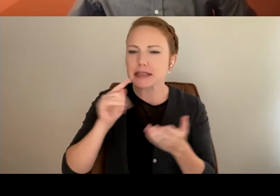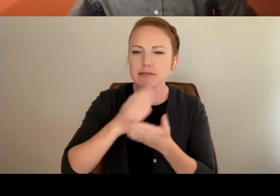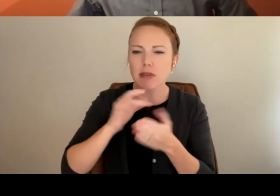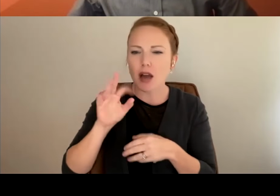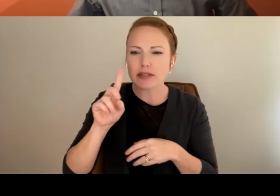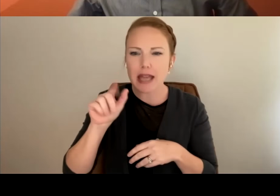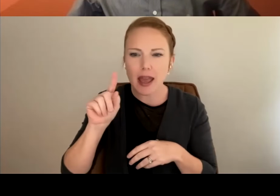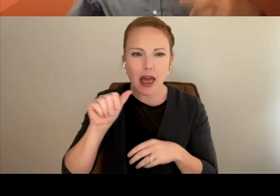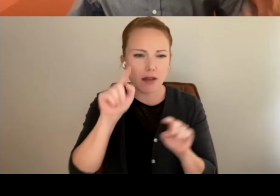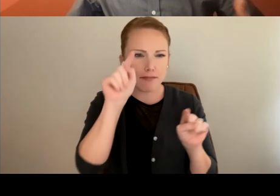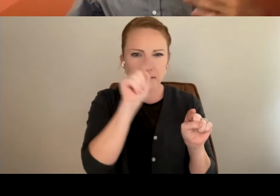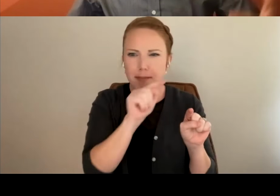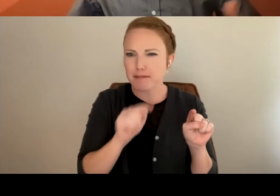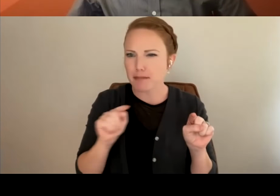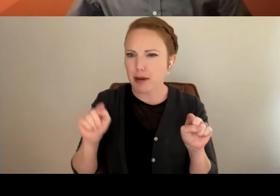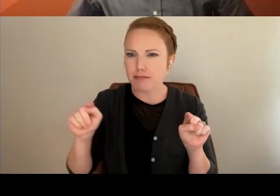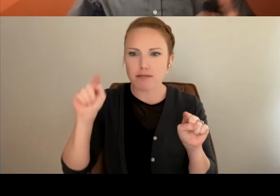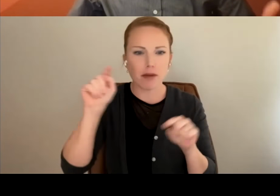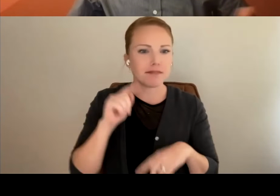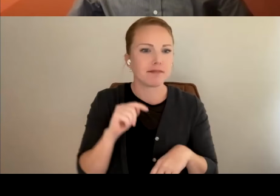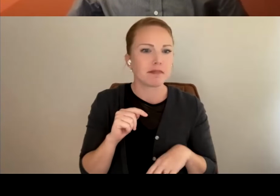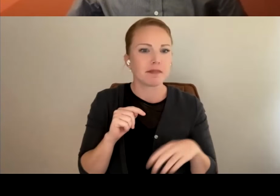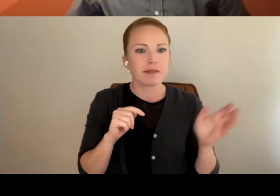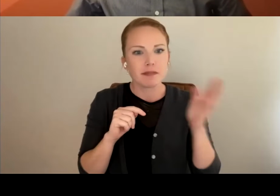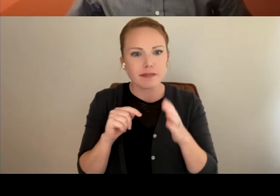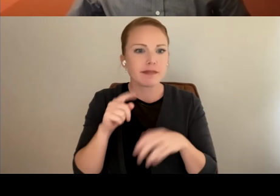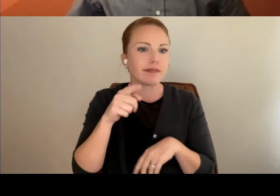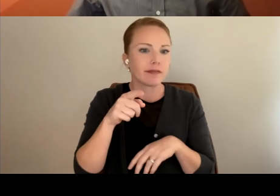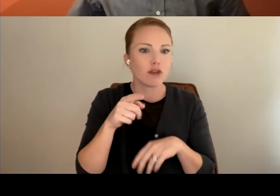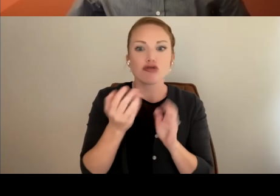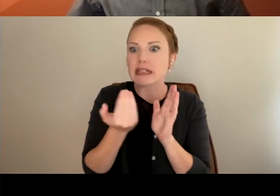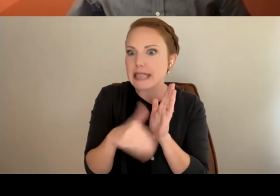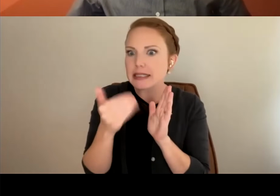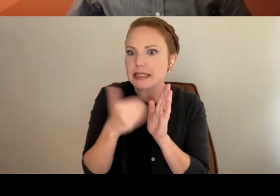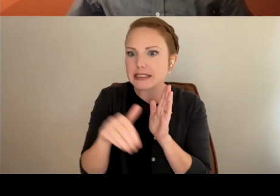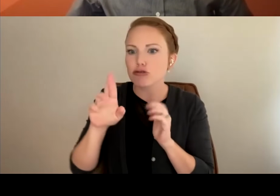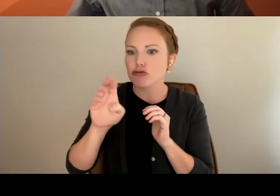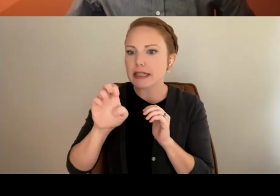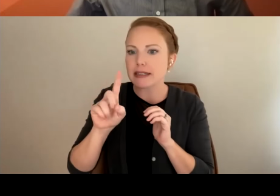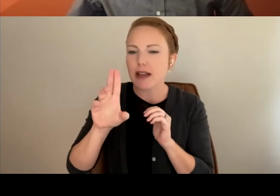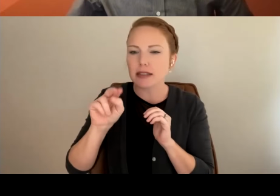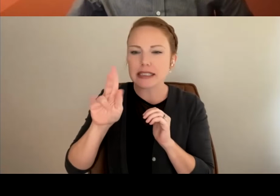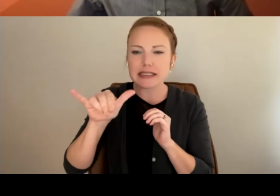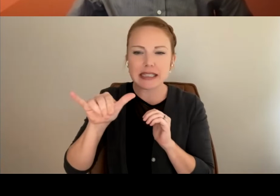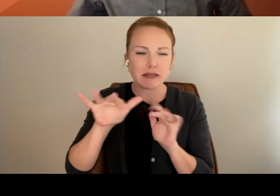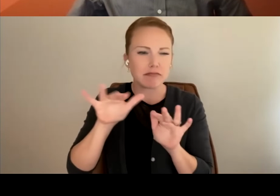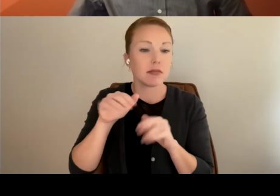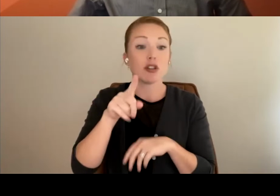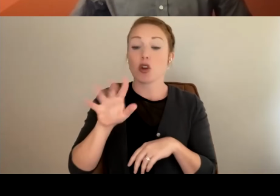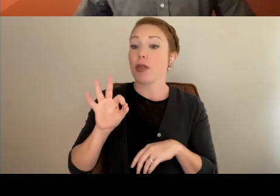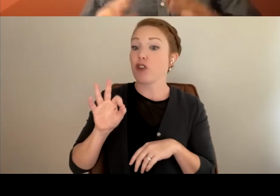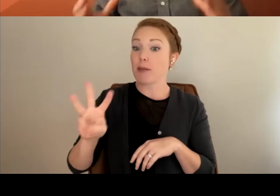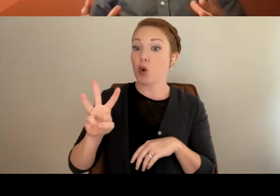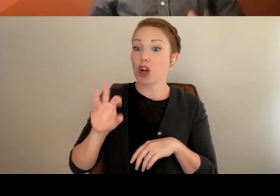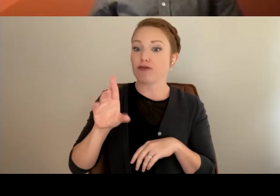some of these things out. Redundancy, and so forth. So the framework that I want to kind